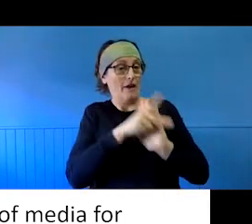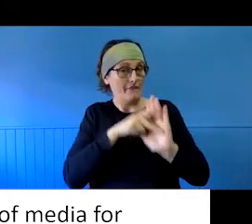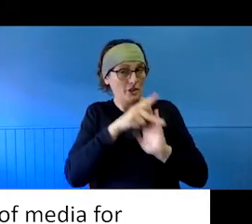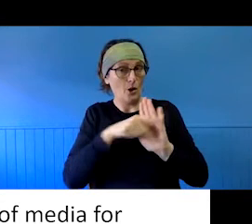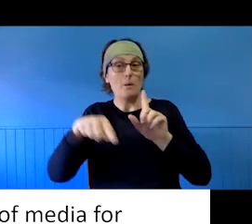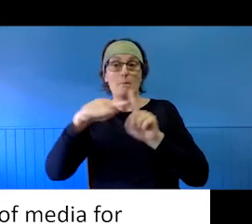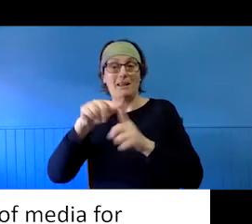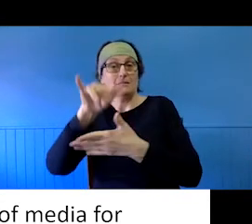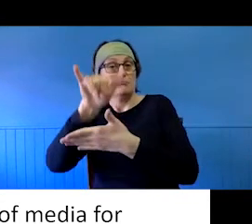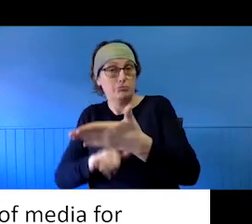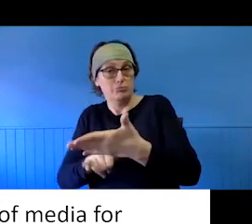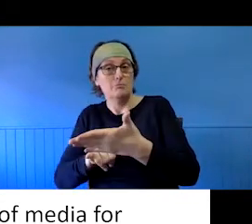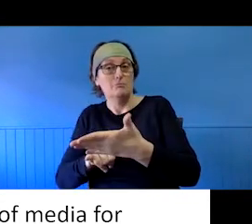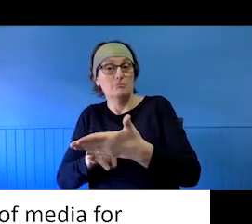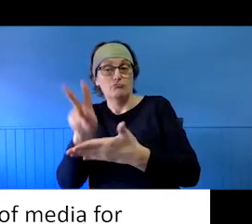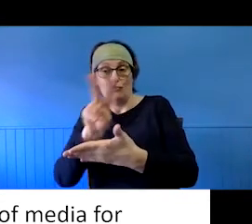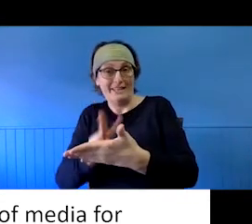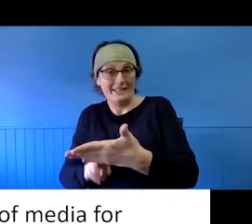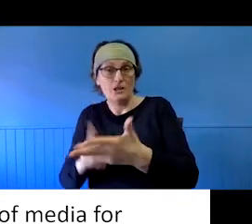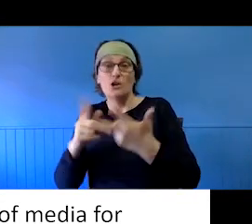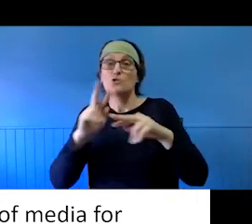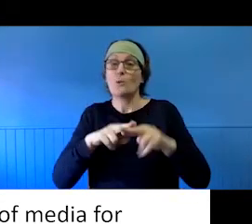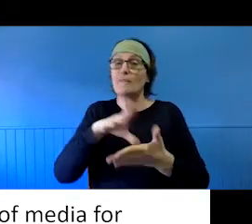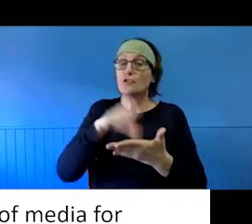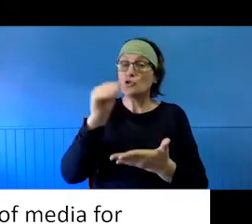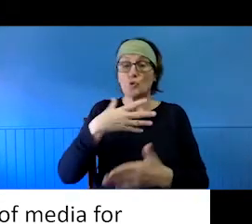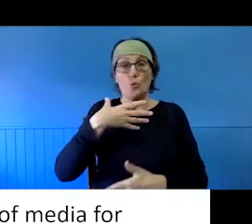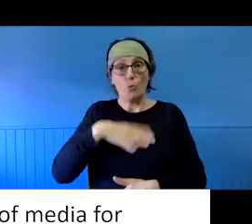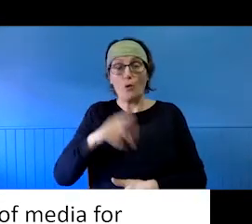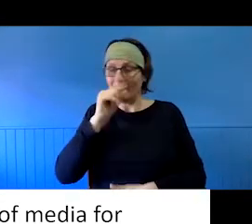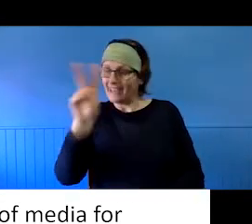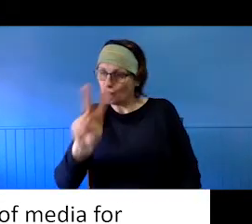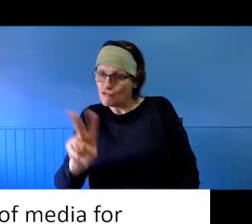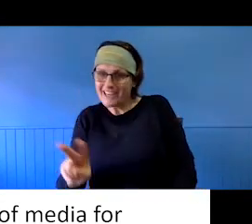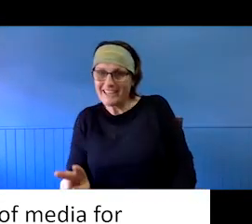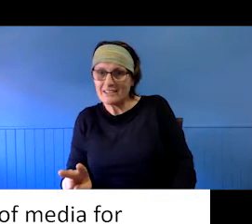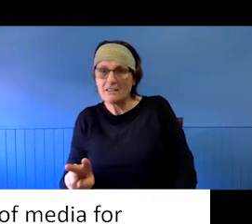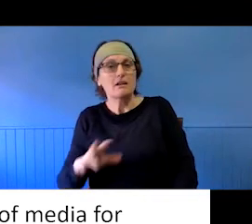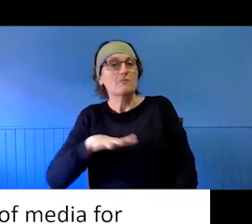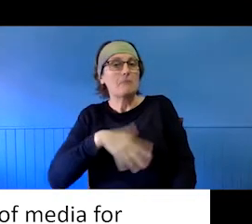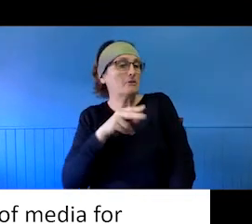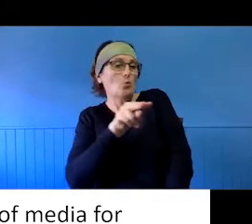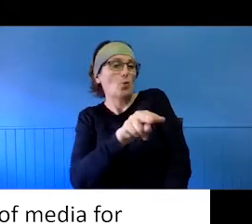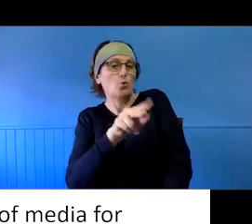script so that my students, if they want to, can actually read the text rather than watching the videos.